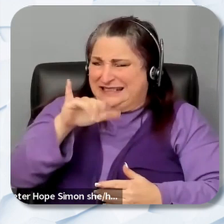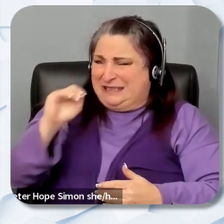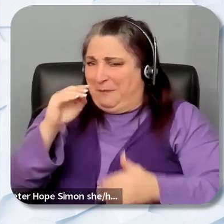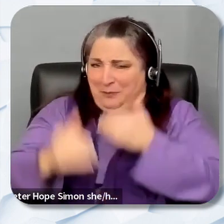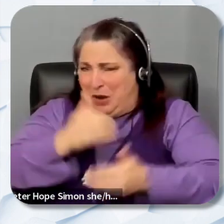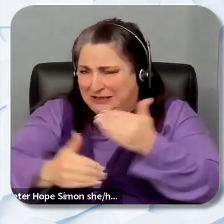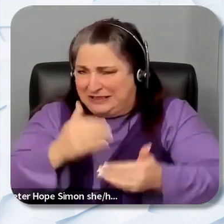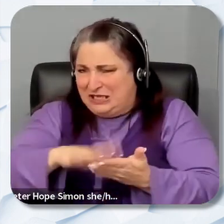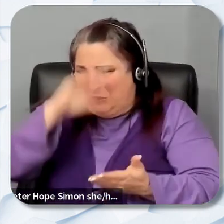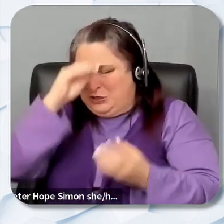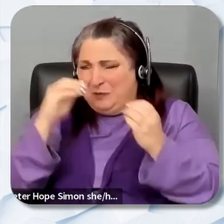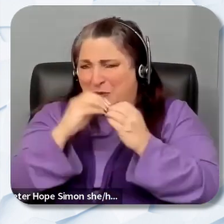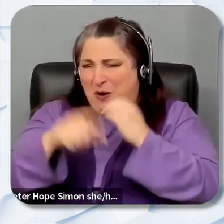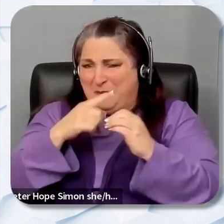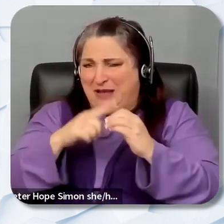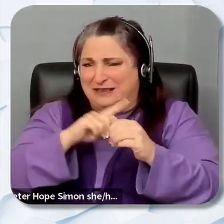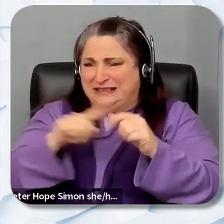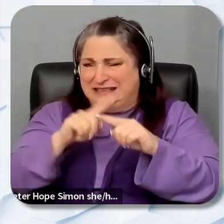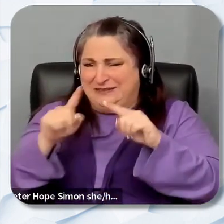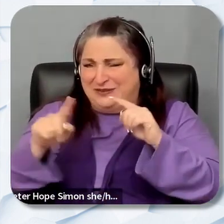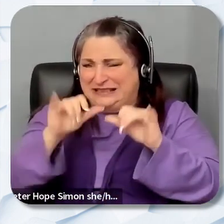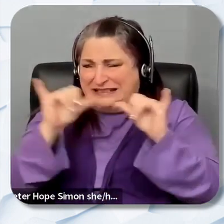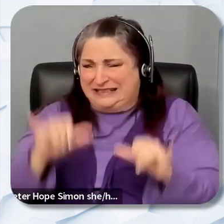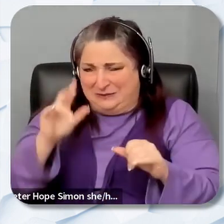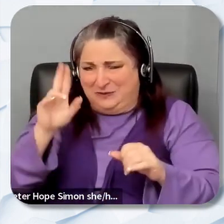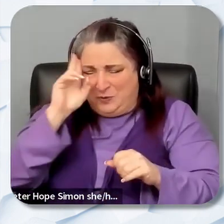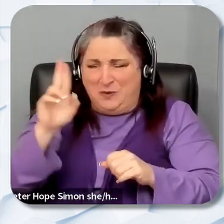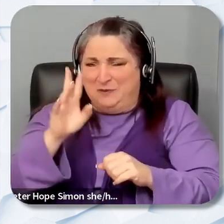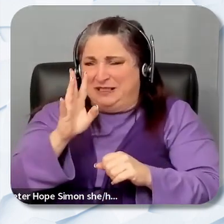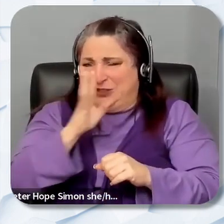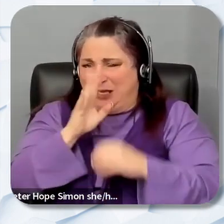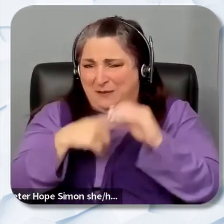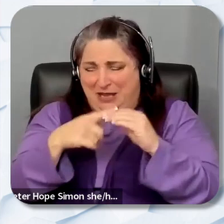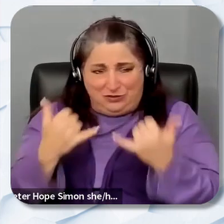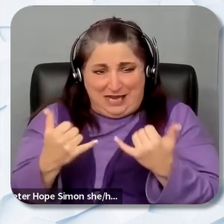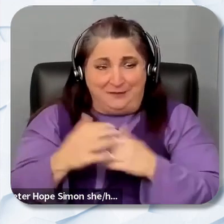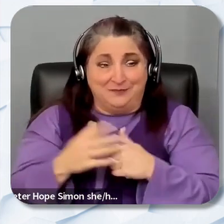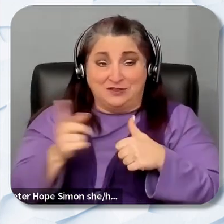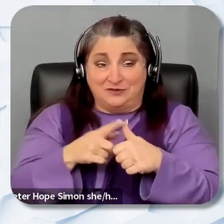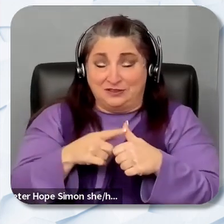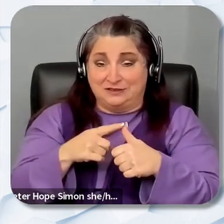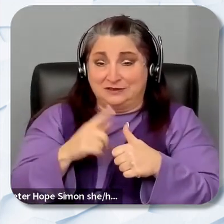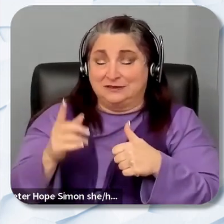systems we're going to be talking about today. So first, Step 1. So let me just start with